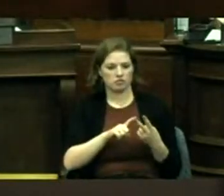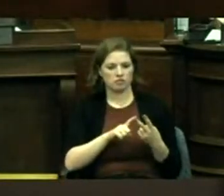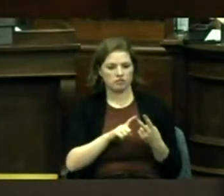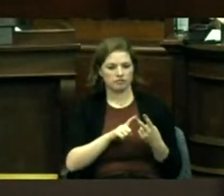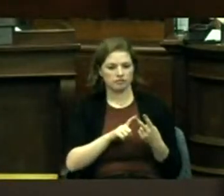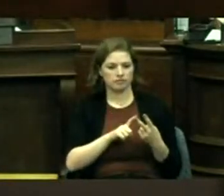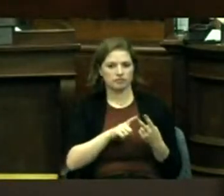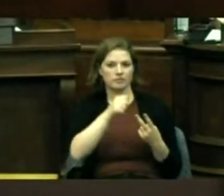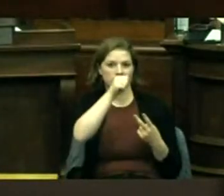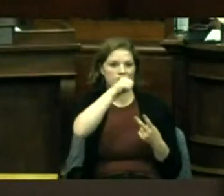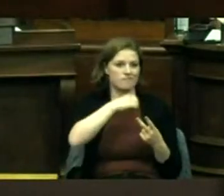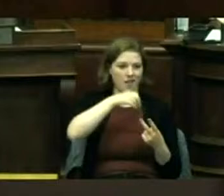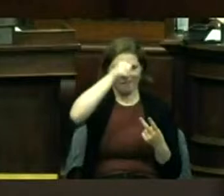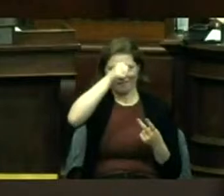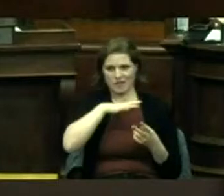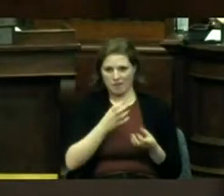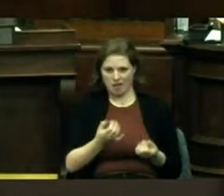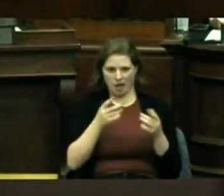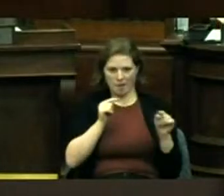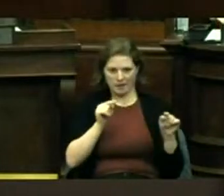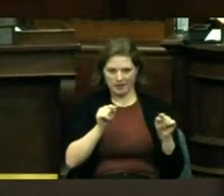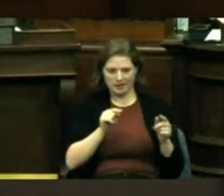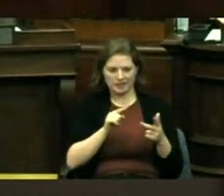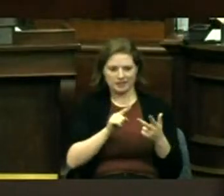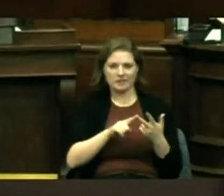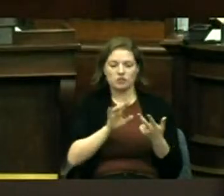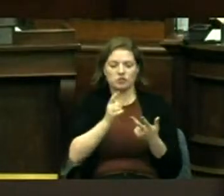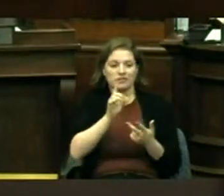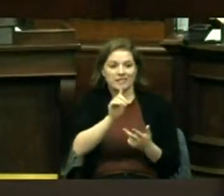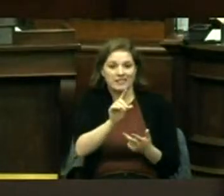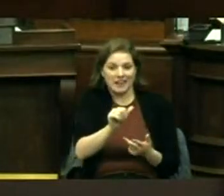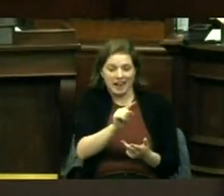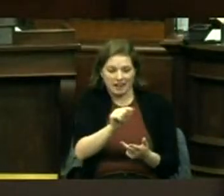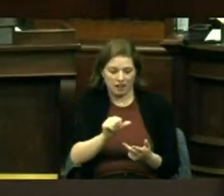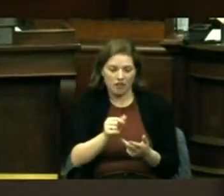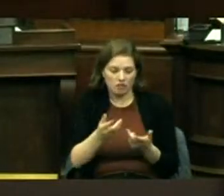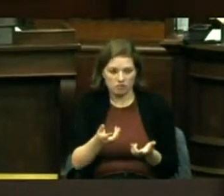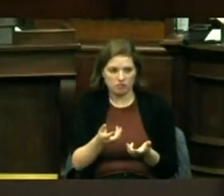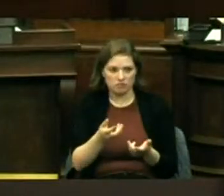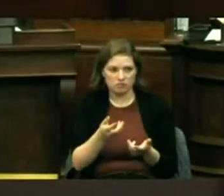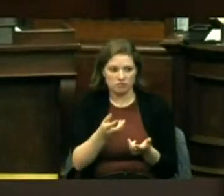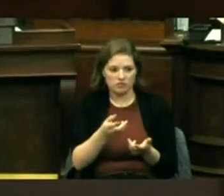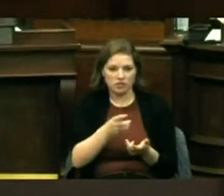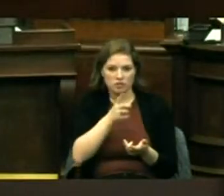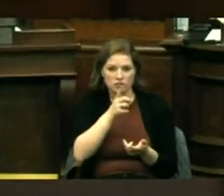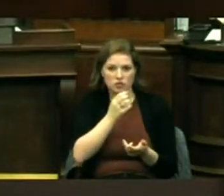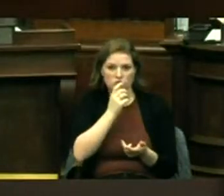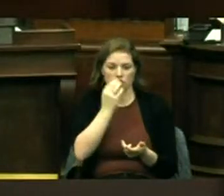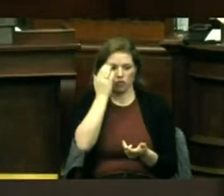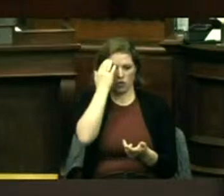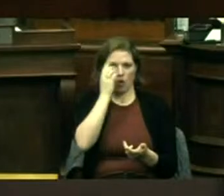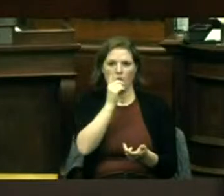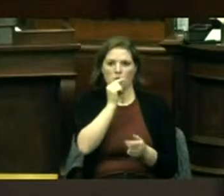I'd just like to know age, male,